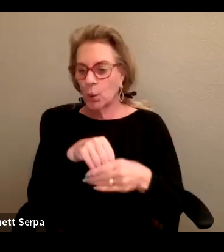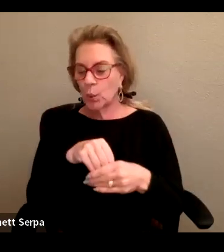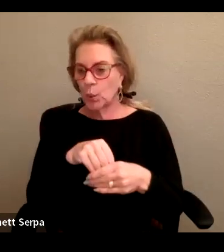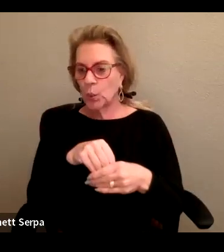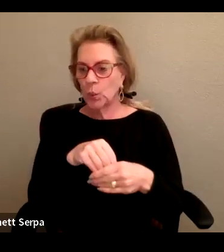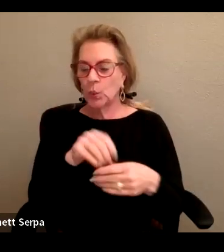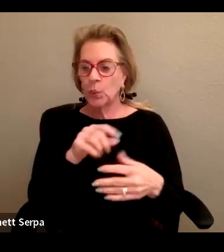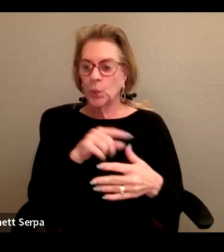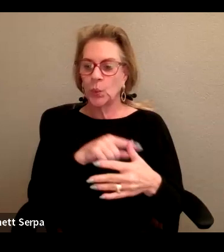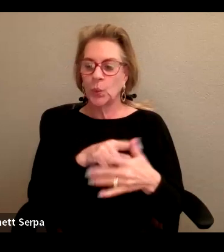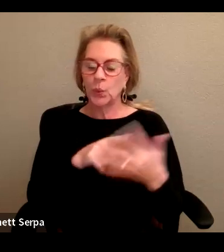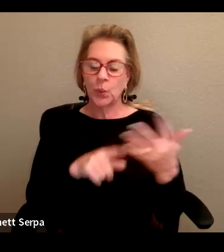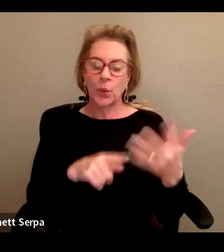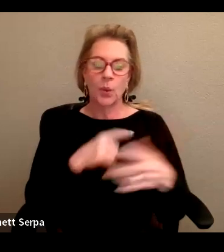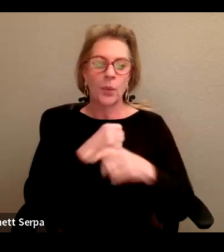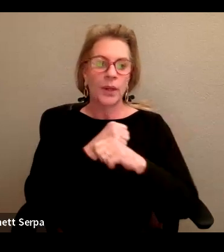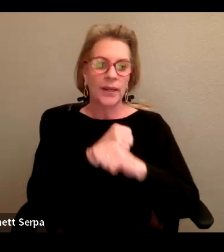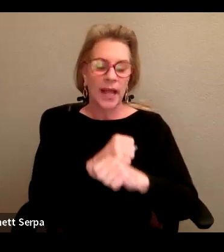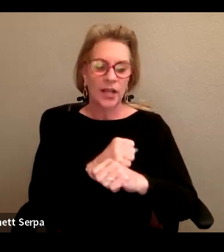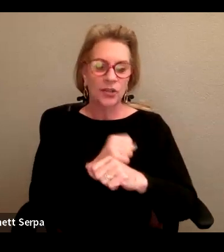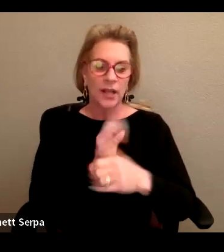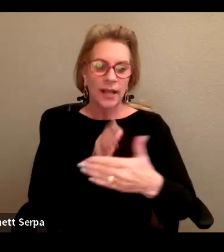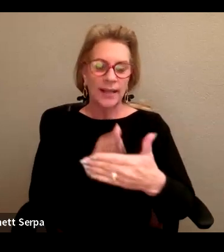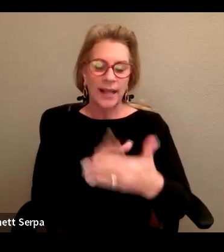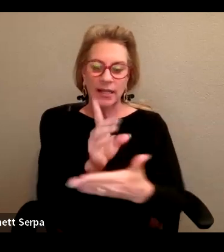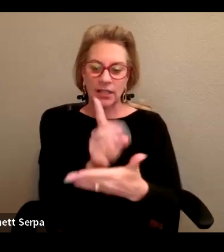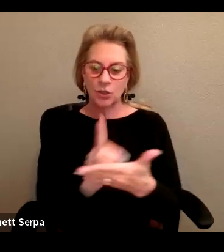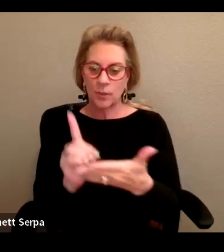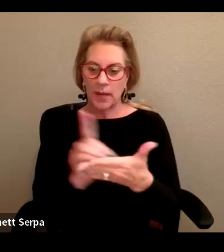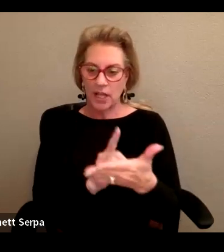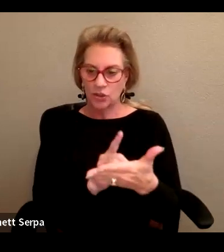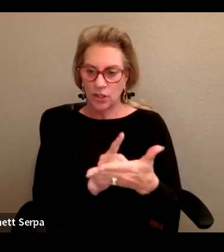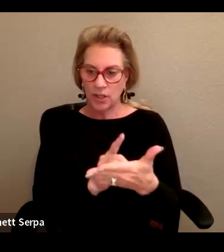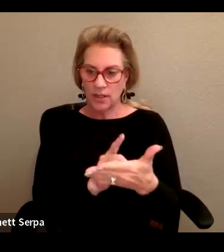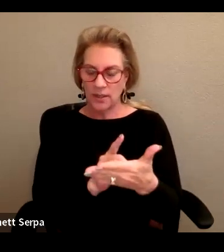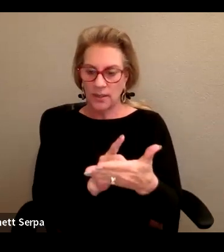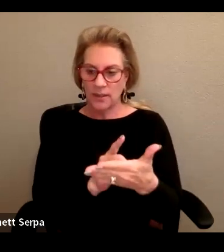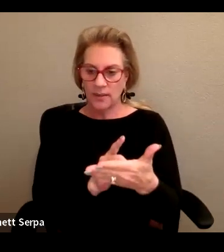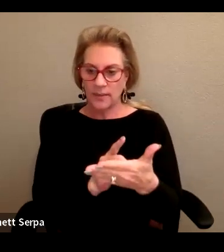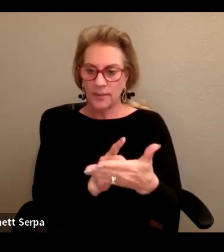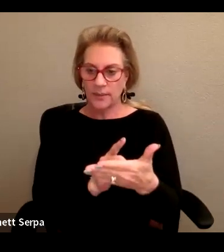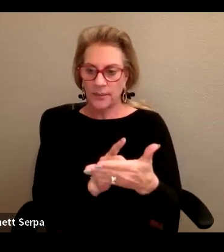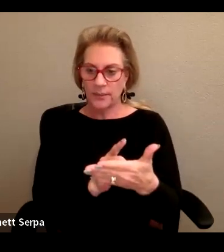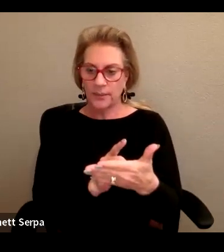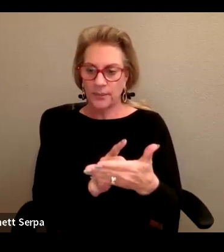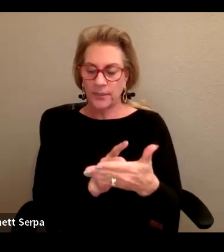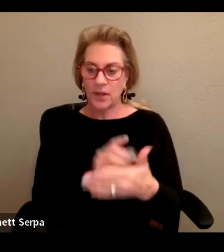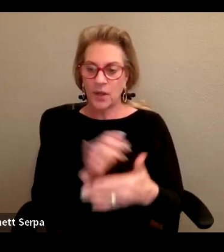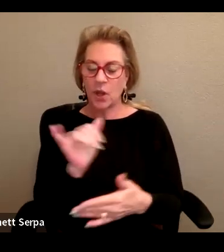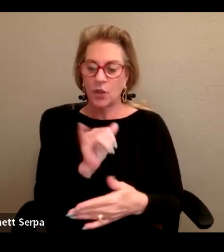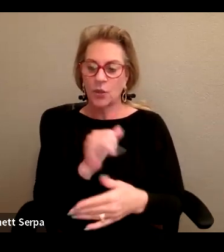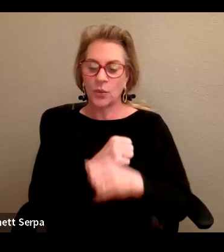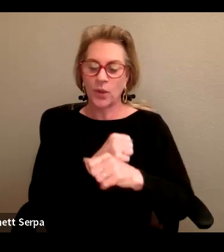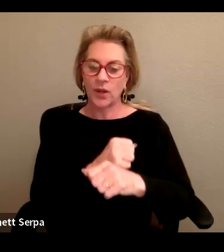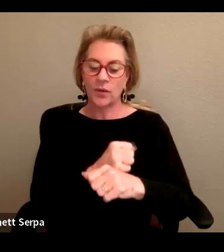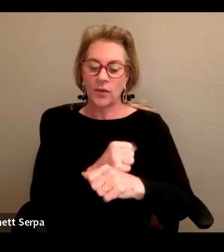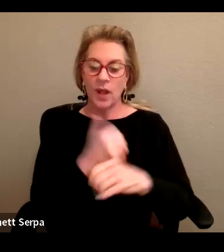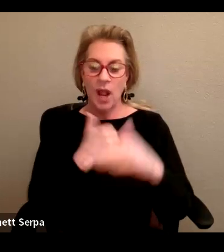these include protections against discrimination and uh protections found under privacy laws the